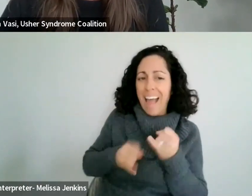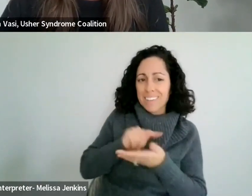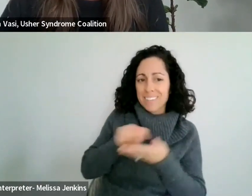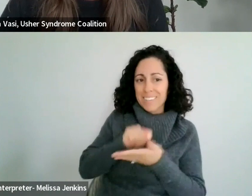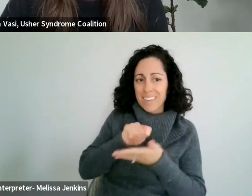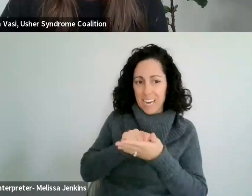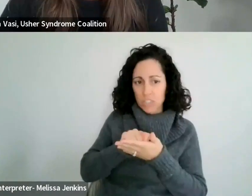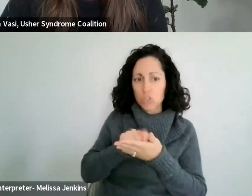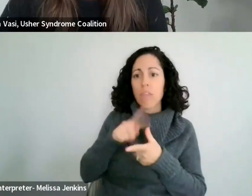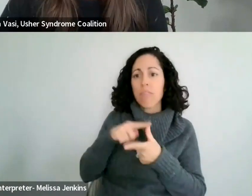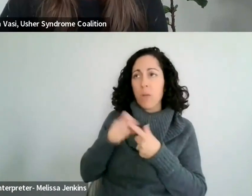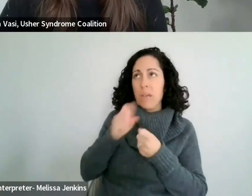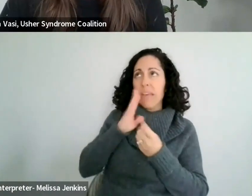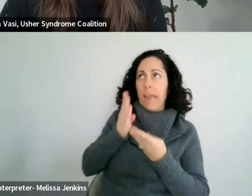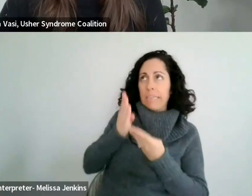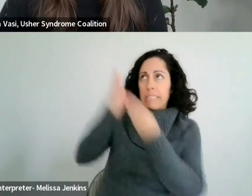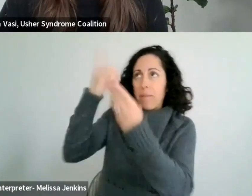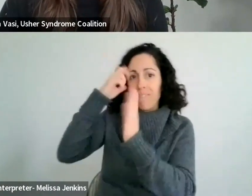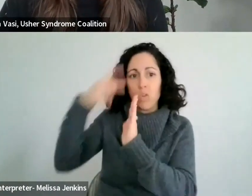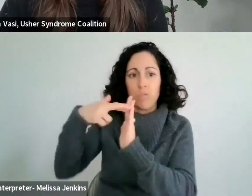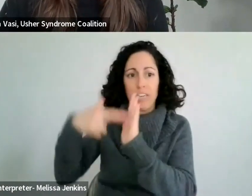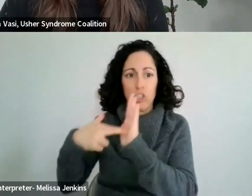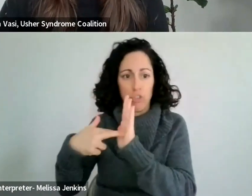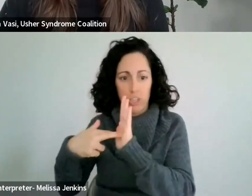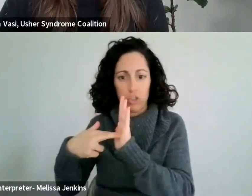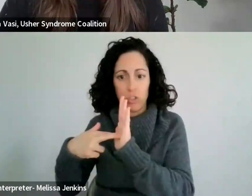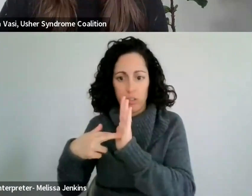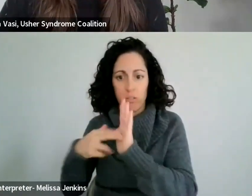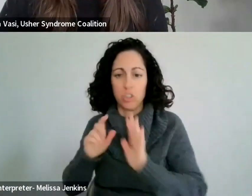We're still learning a lot about what this molecule can do,